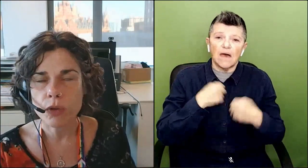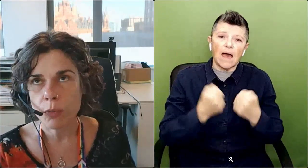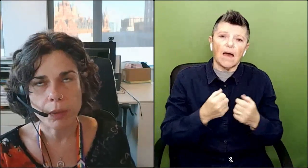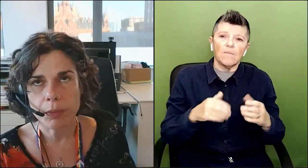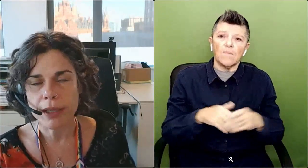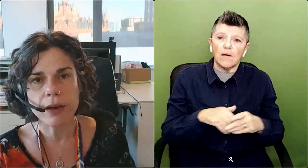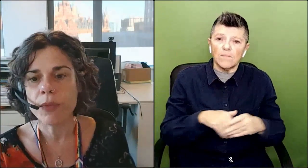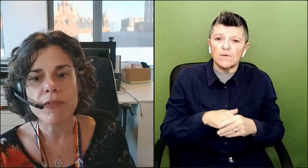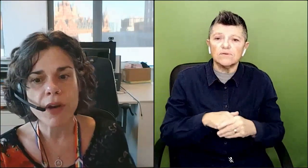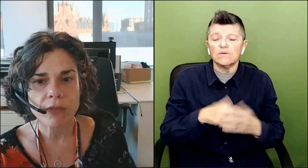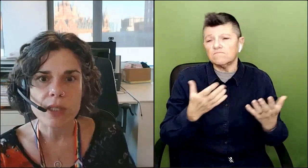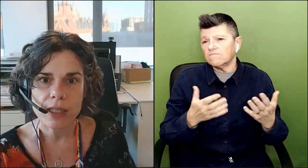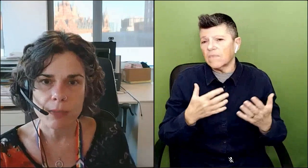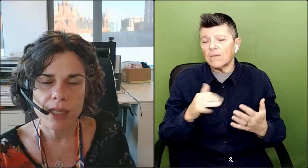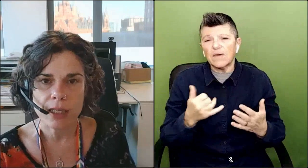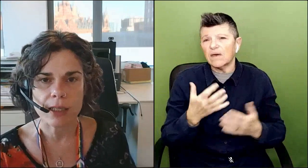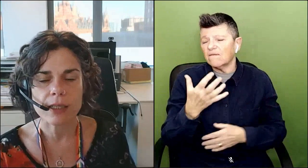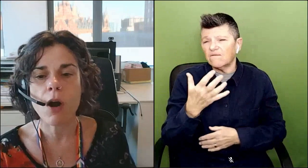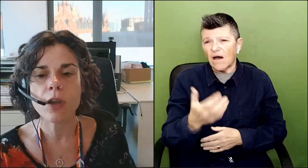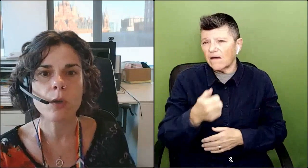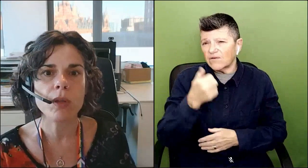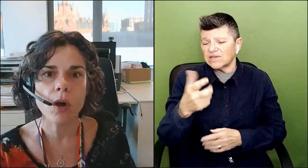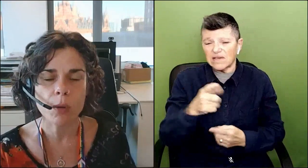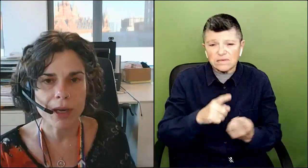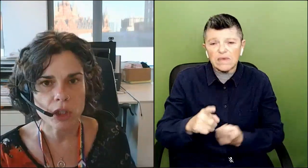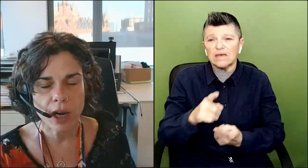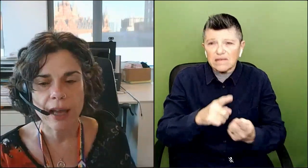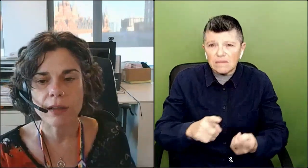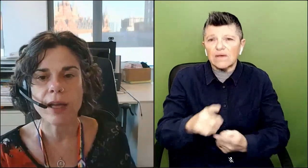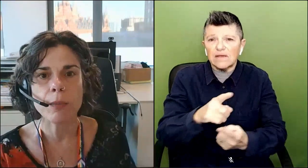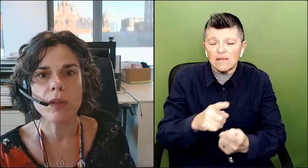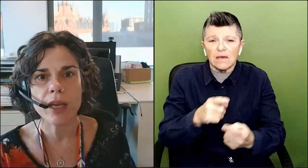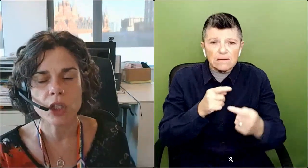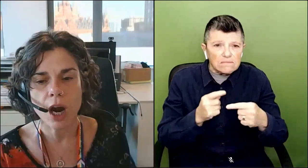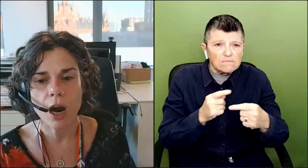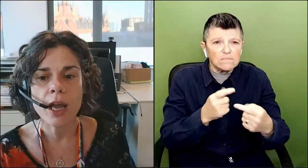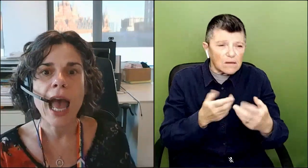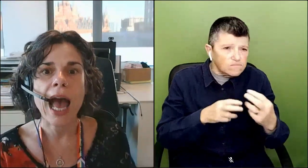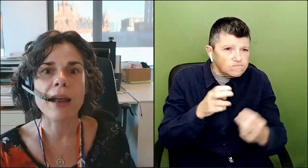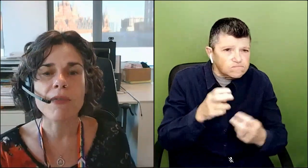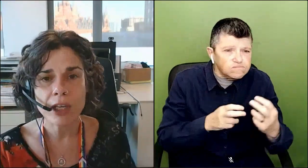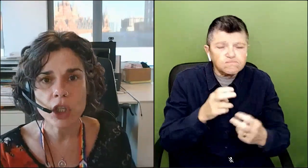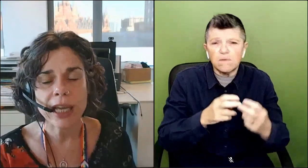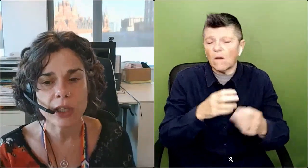through probably five or six meetings arguing with occupational health and with HR to get